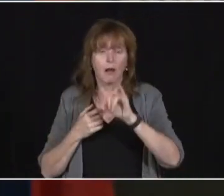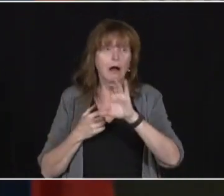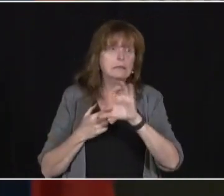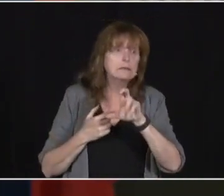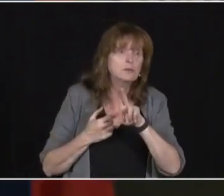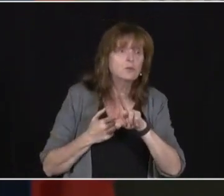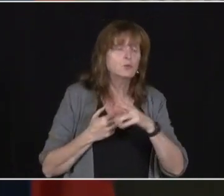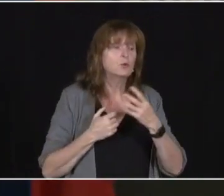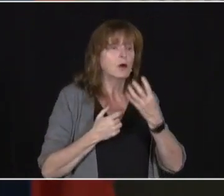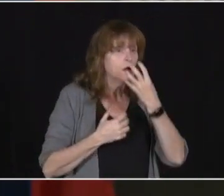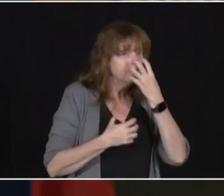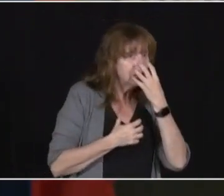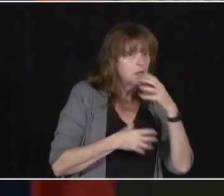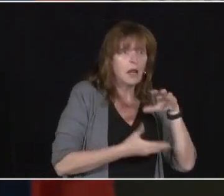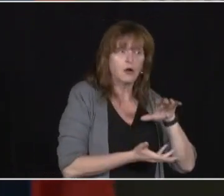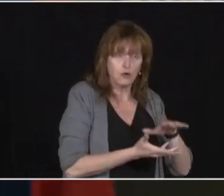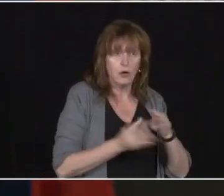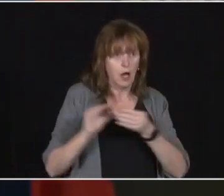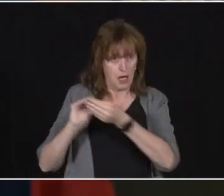I'm just curious, if you feel you